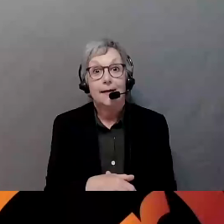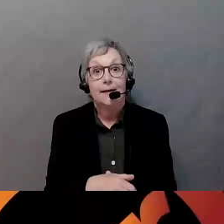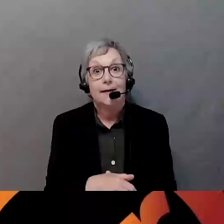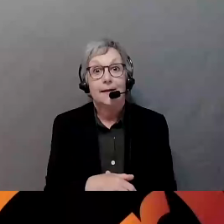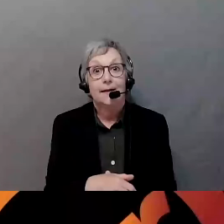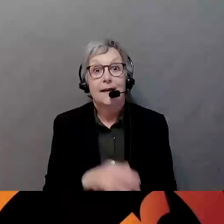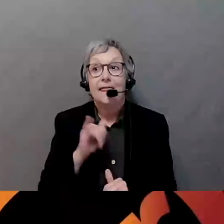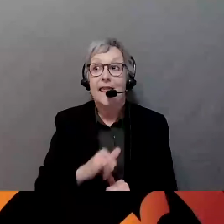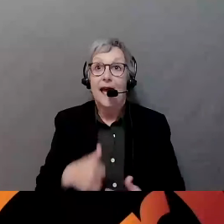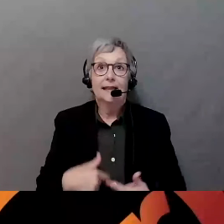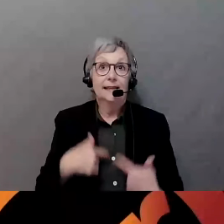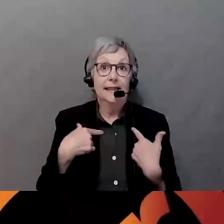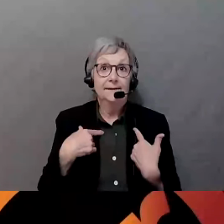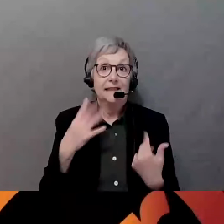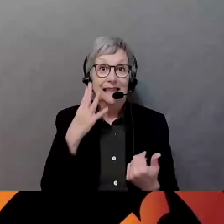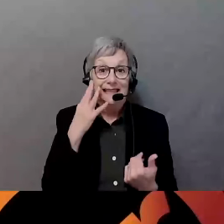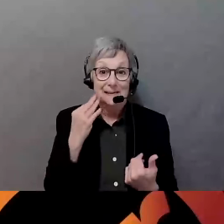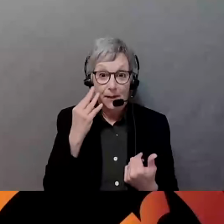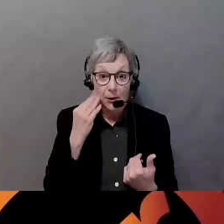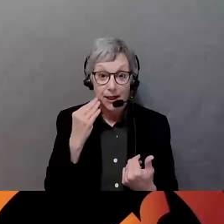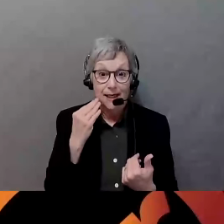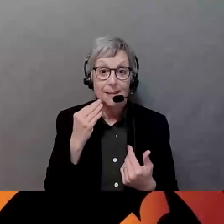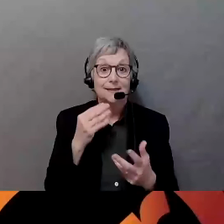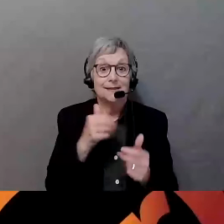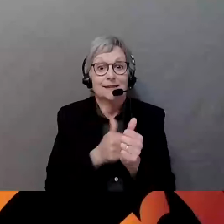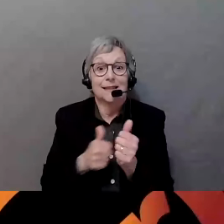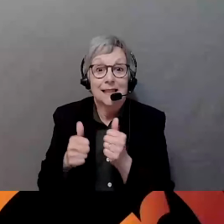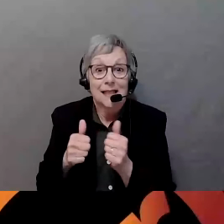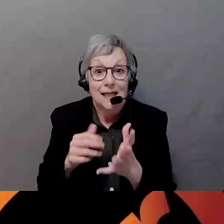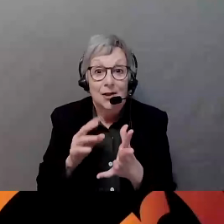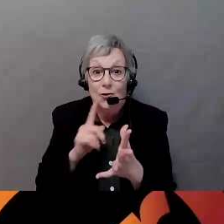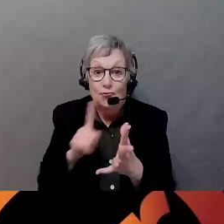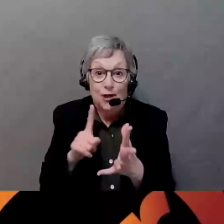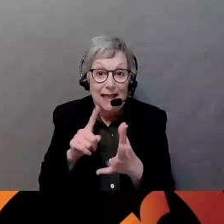LIVING EXPERIENCE TO THE FOREFRONT AT THE A NATIONAL LEVEL WITH